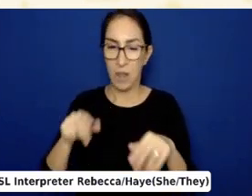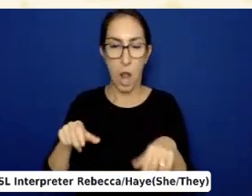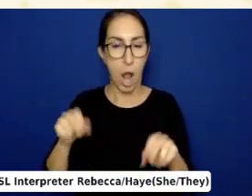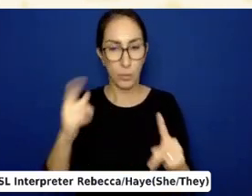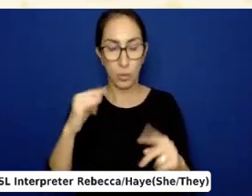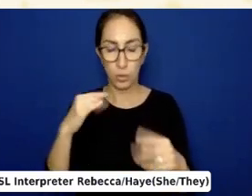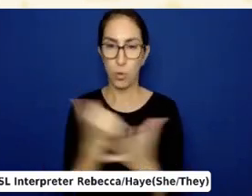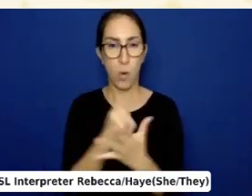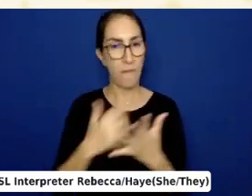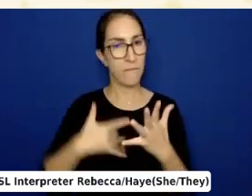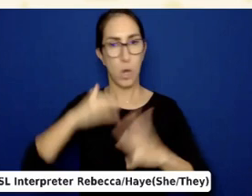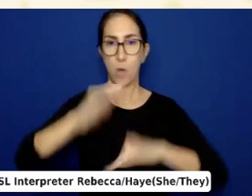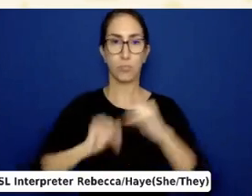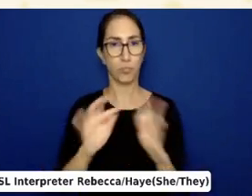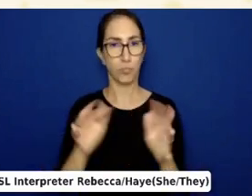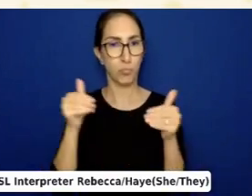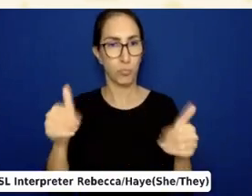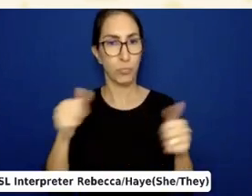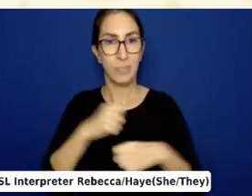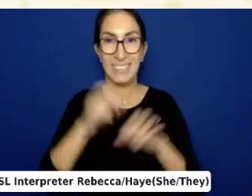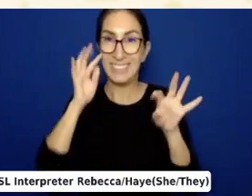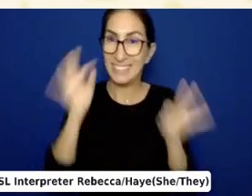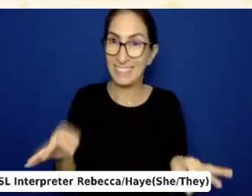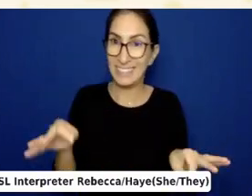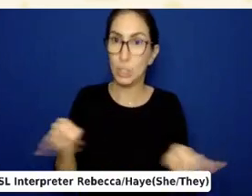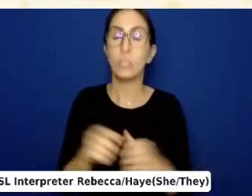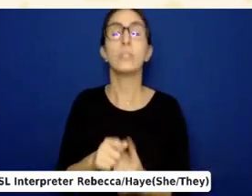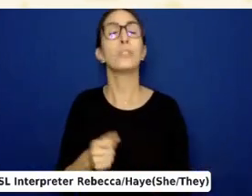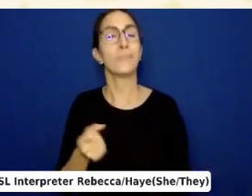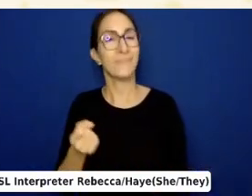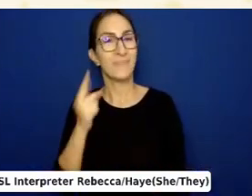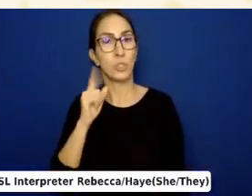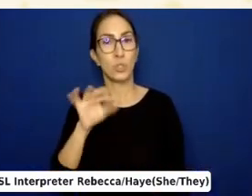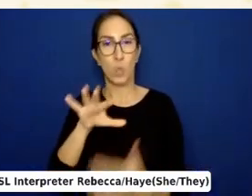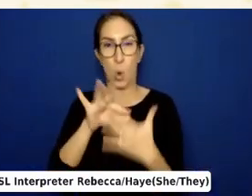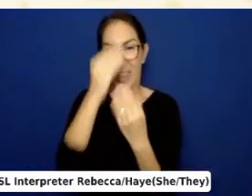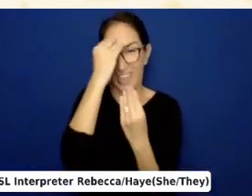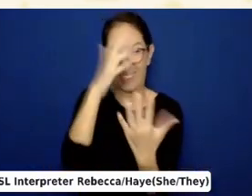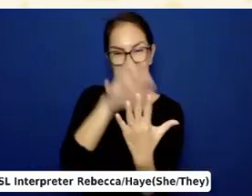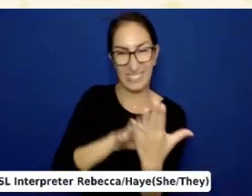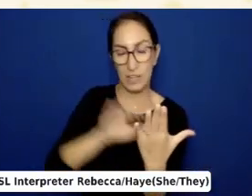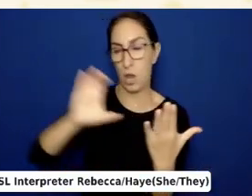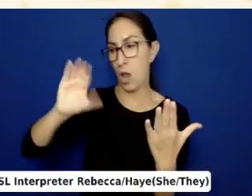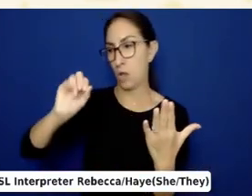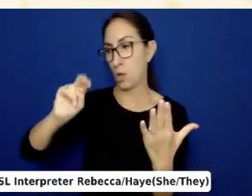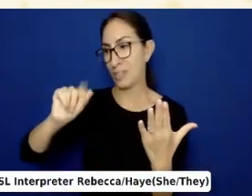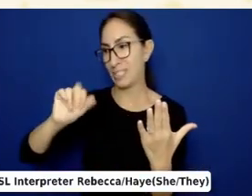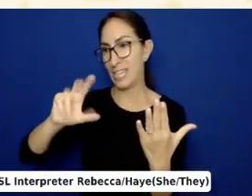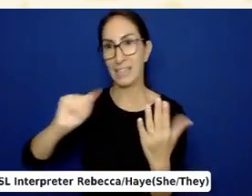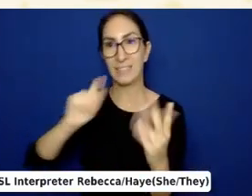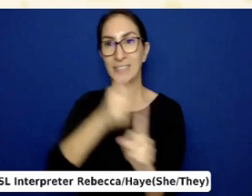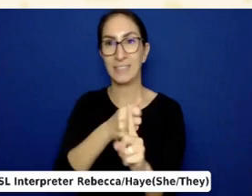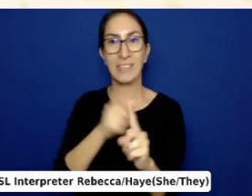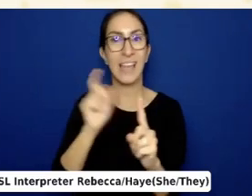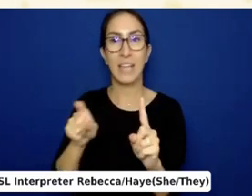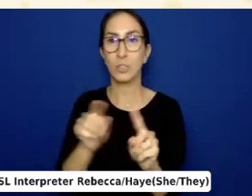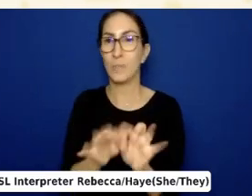So the content needs to be simple as much as in the technical areas